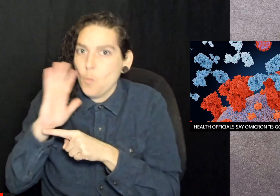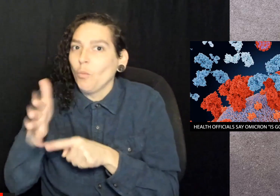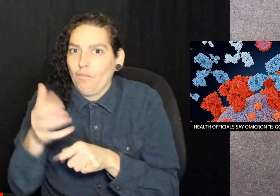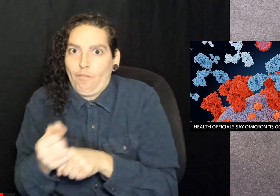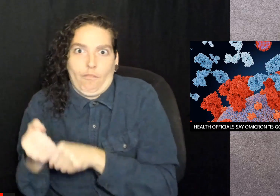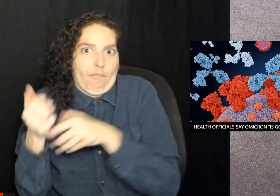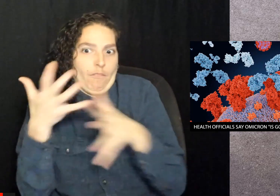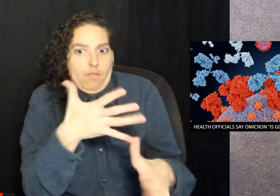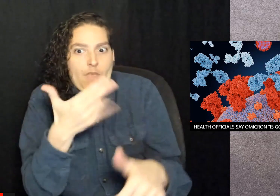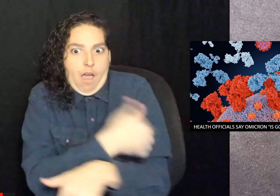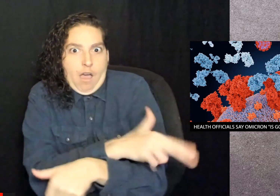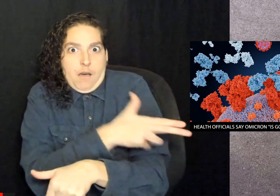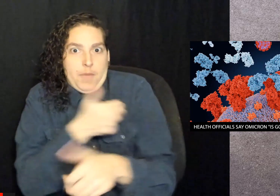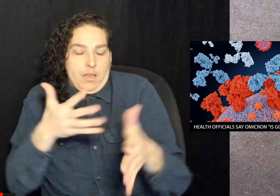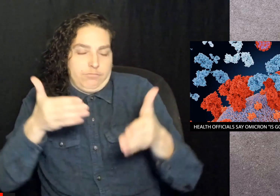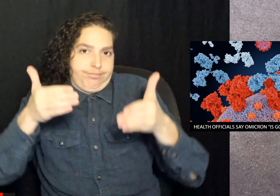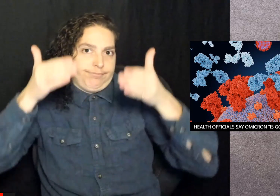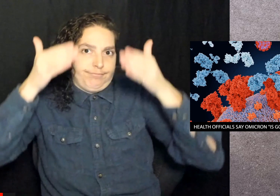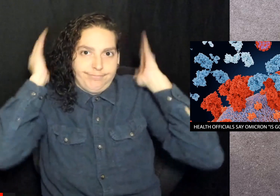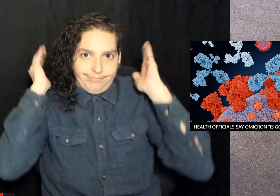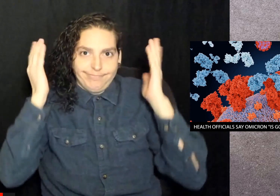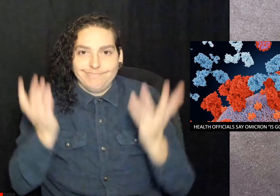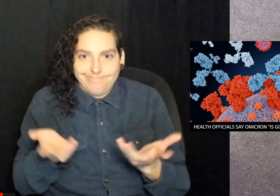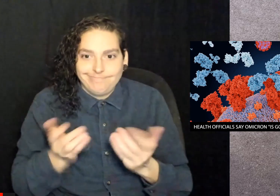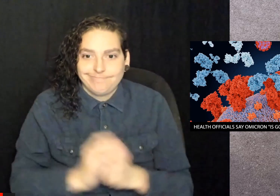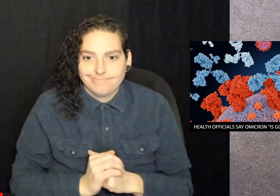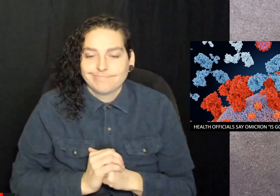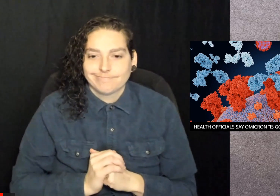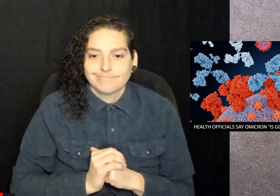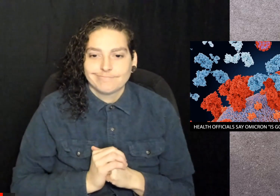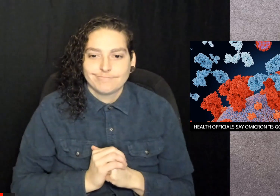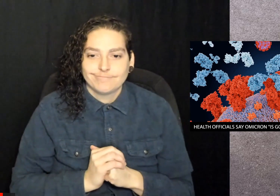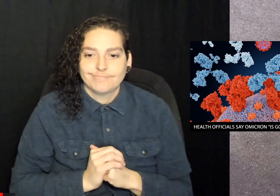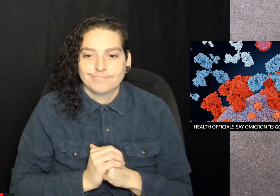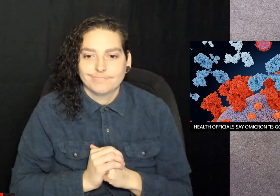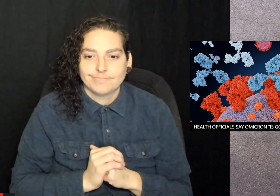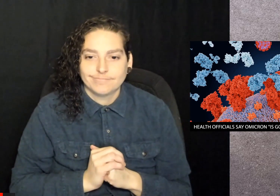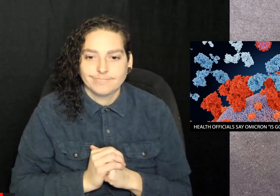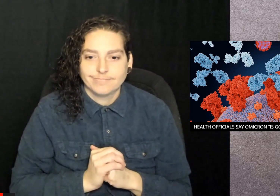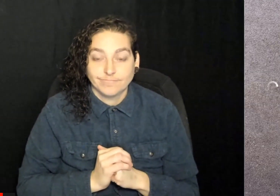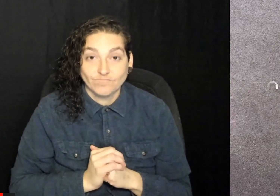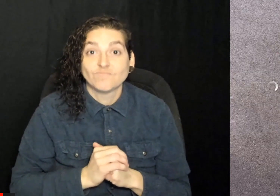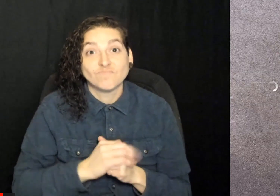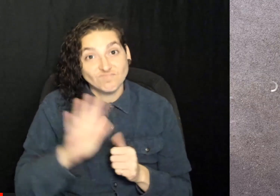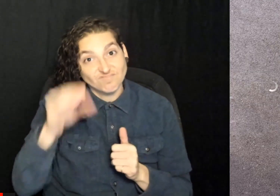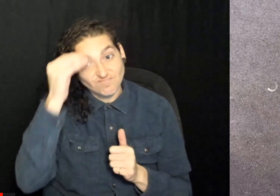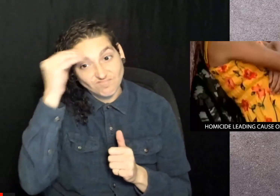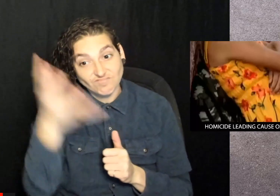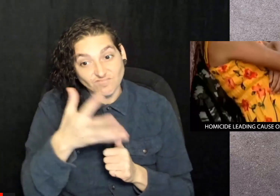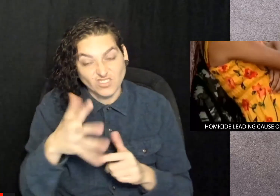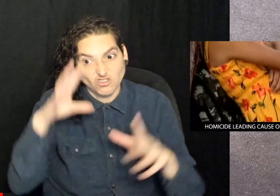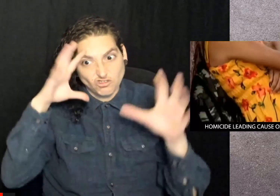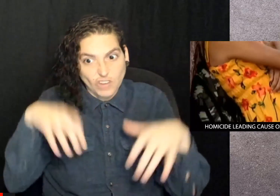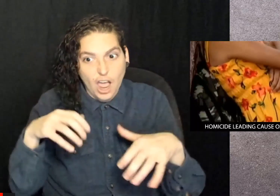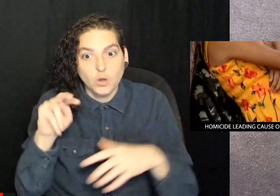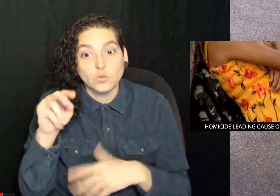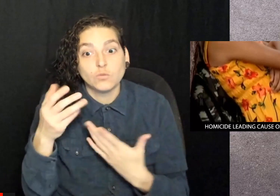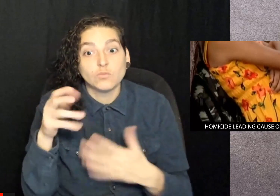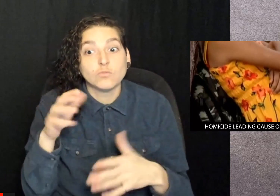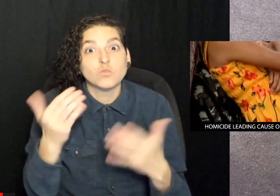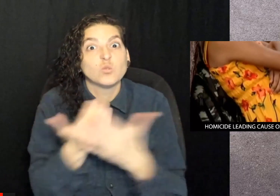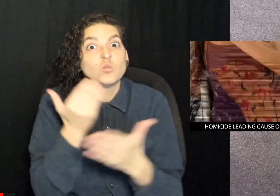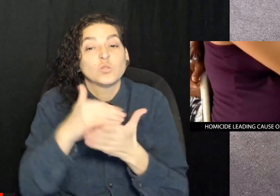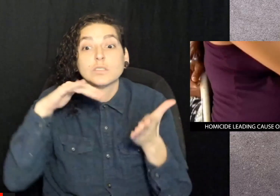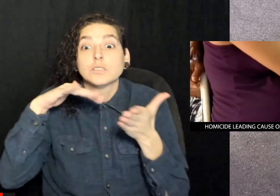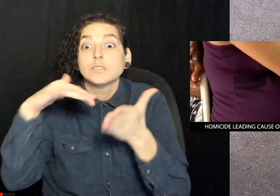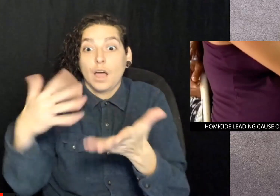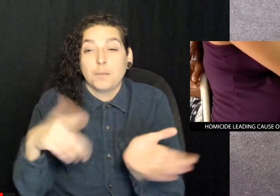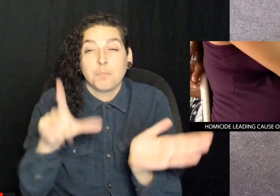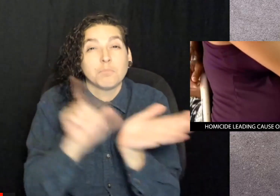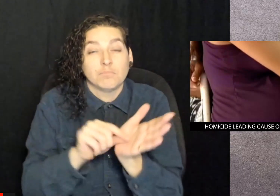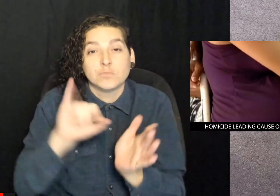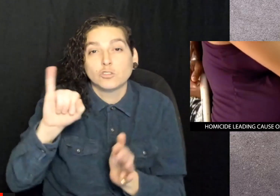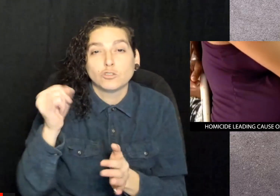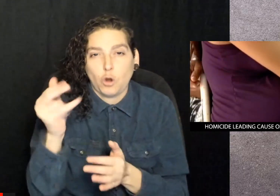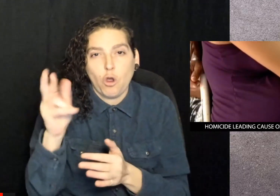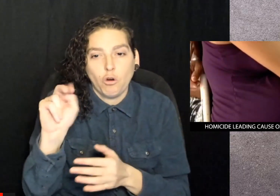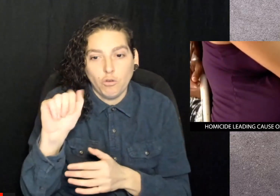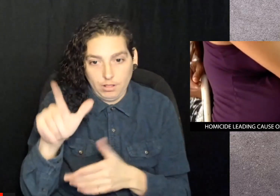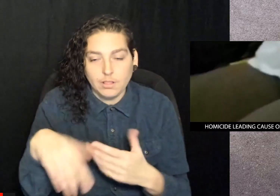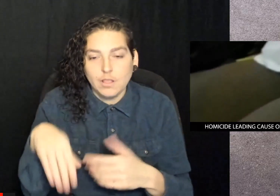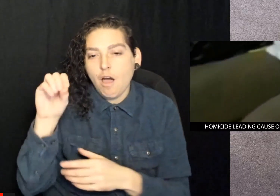number of infections could overwhelm hospitals a shocking new study published in the journal